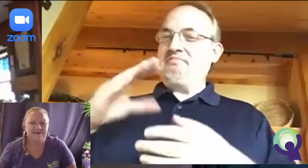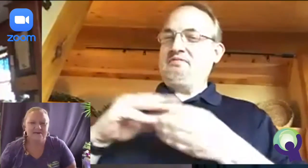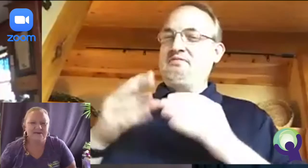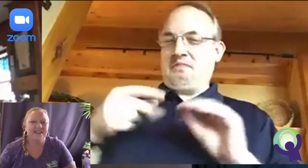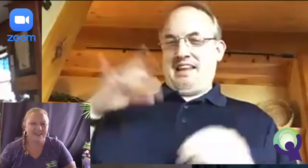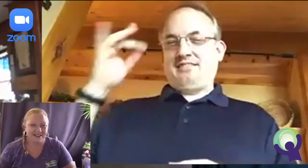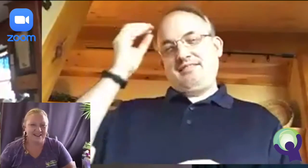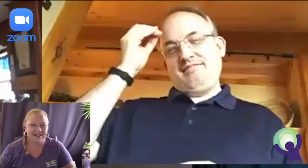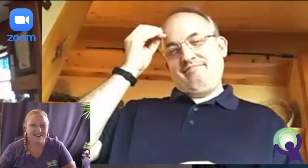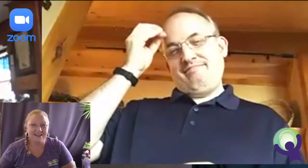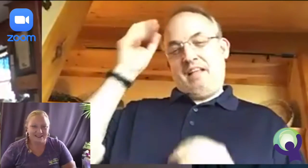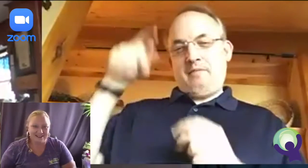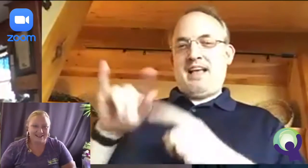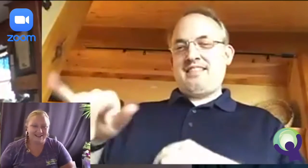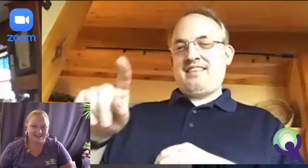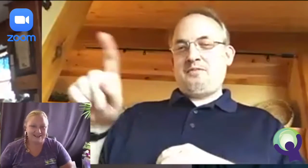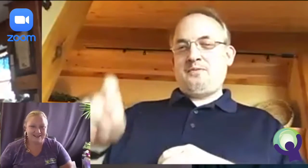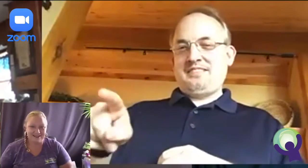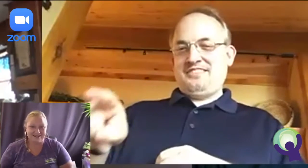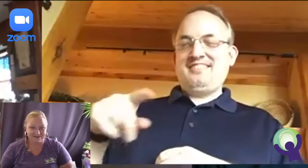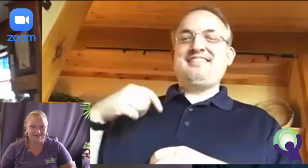you're doing now or does it not relate at all? Chris: Well I have a good story about that.